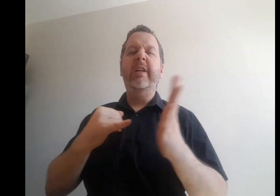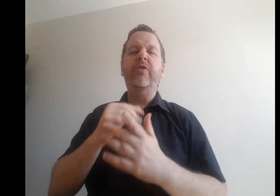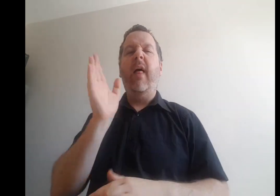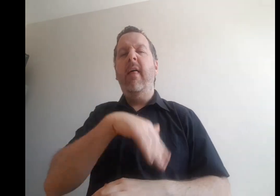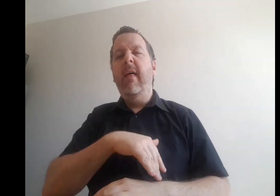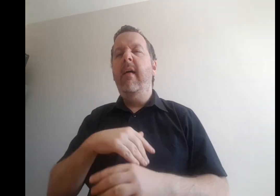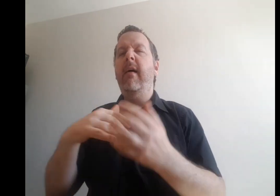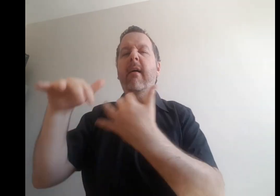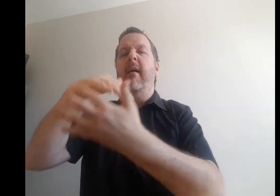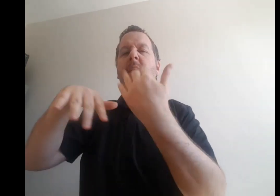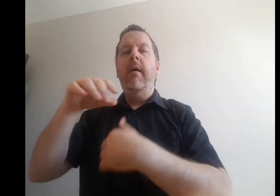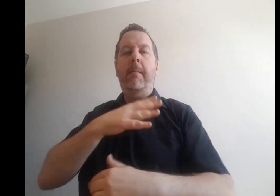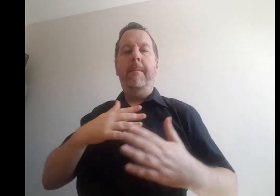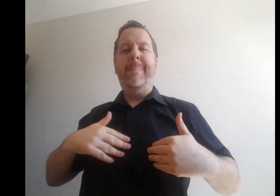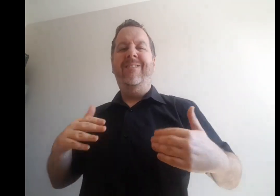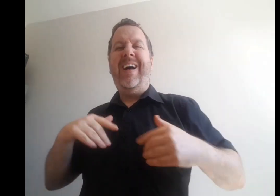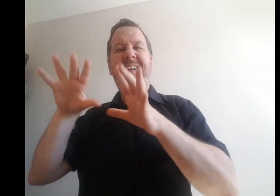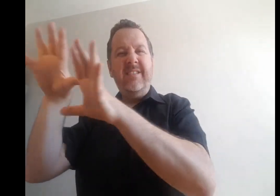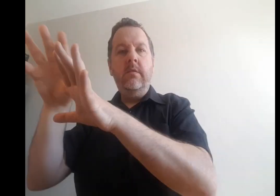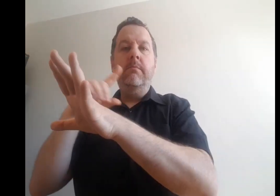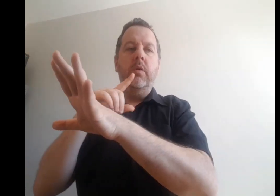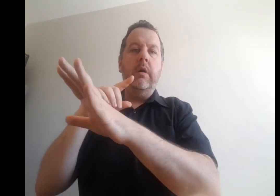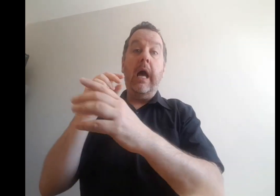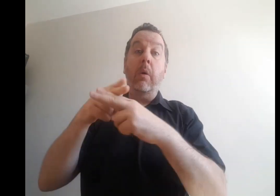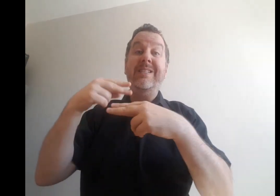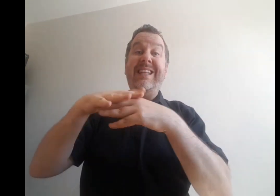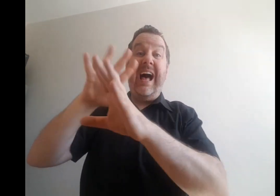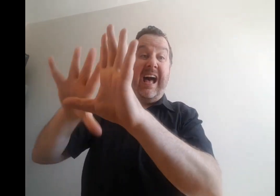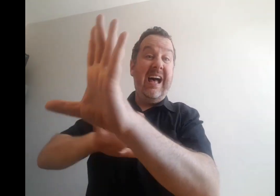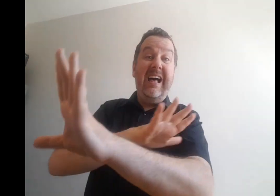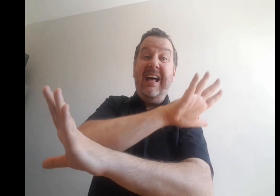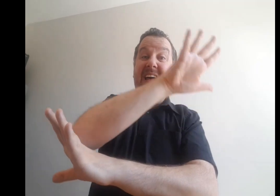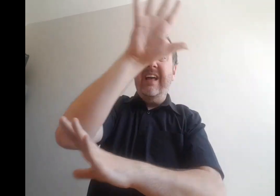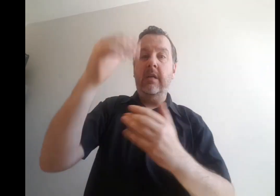Outside of this, there was very little interaction.